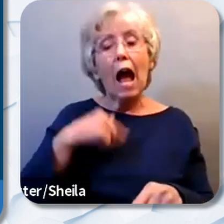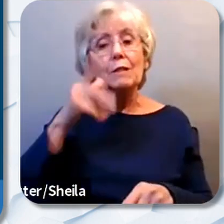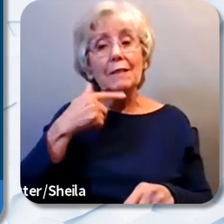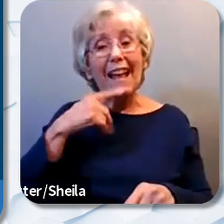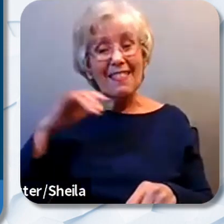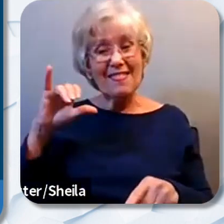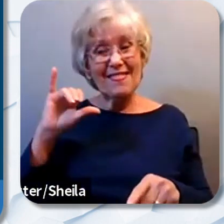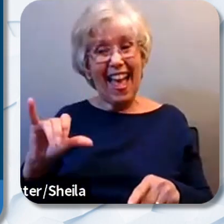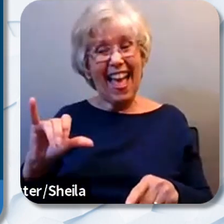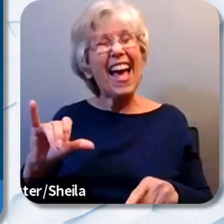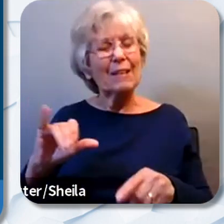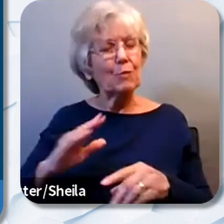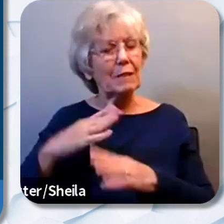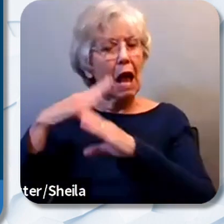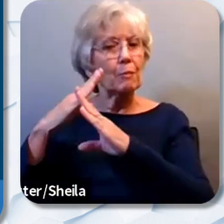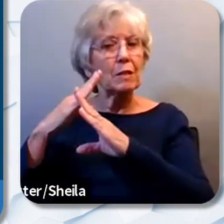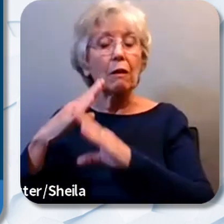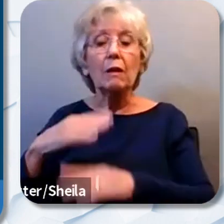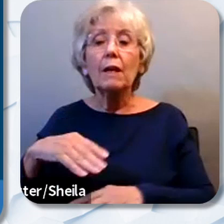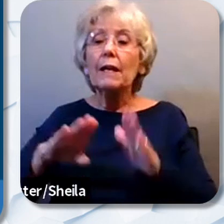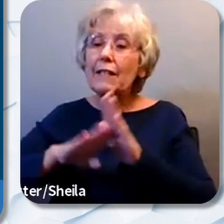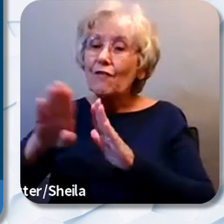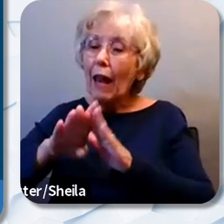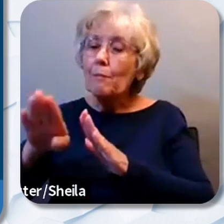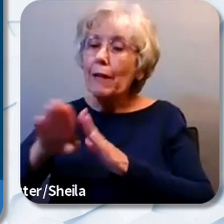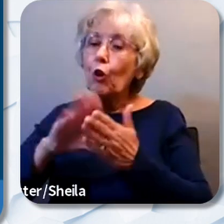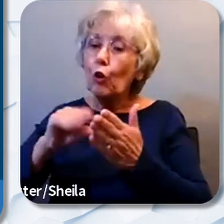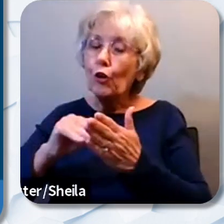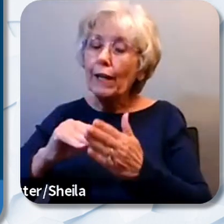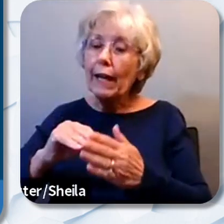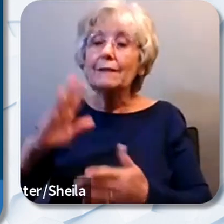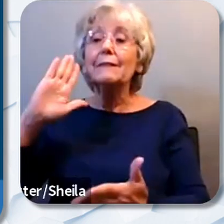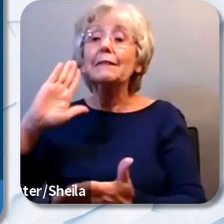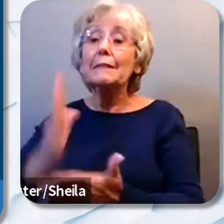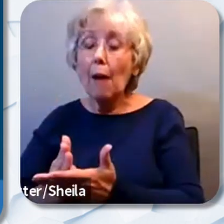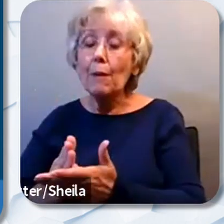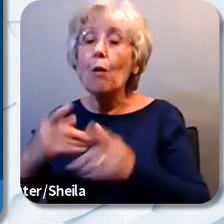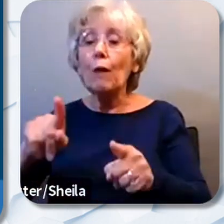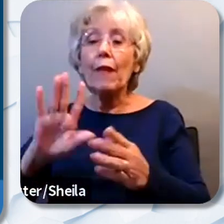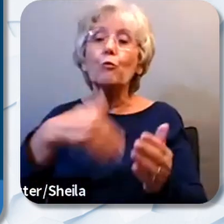was an obstacle was the developmental learning stopping at the door of kindergarten. Sheila Self: